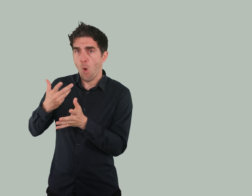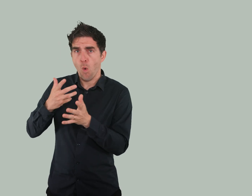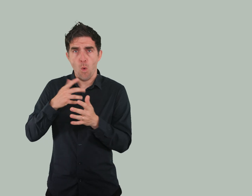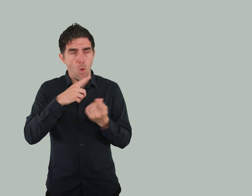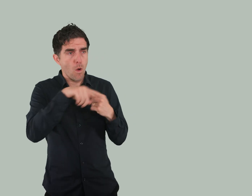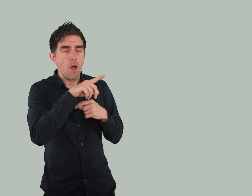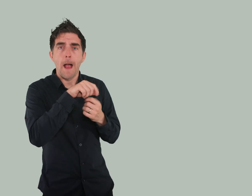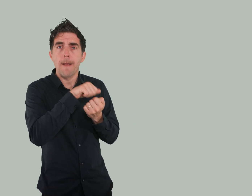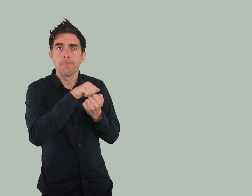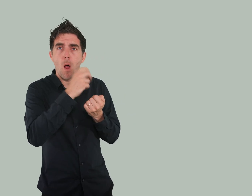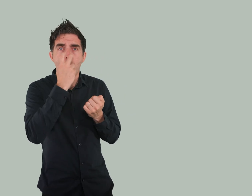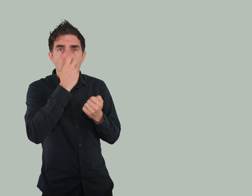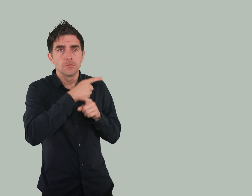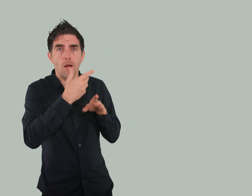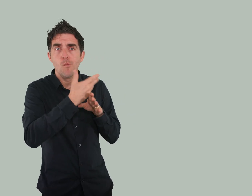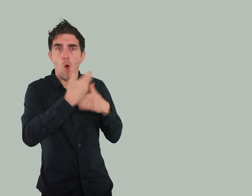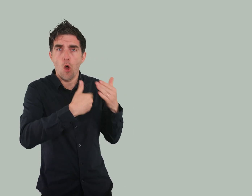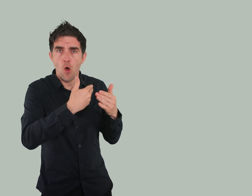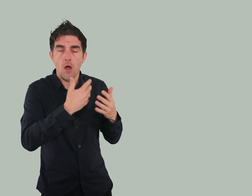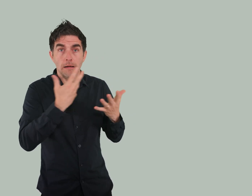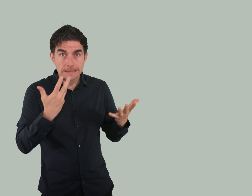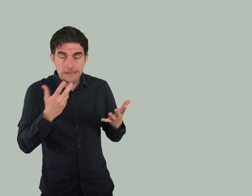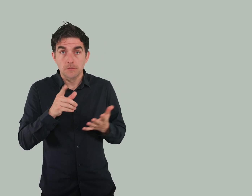between younger and older workers.